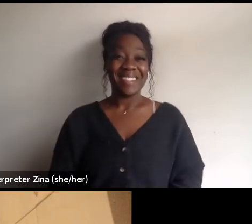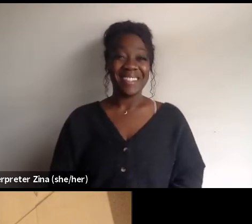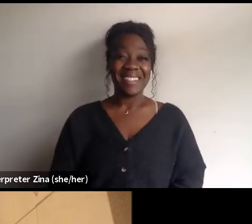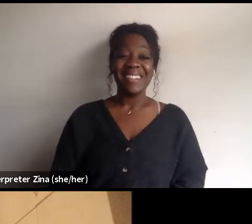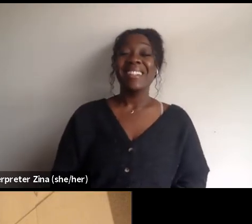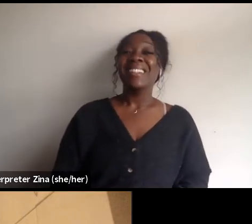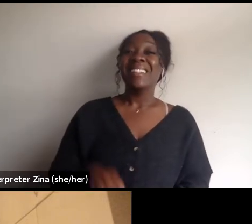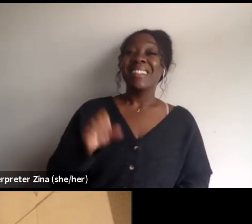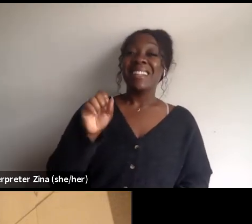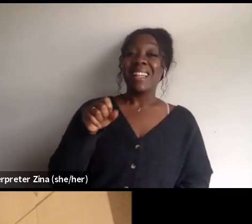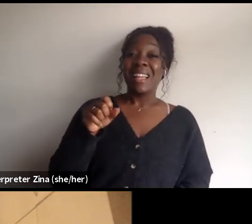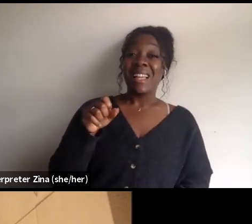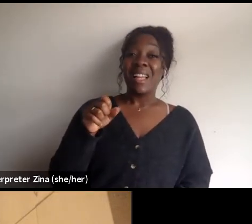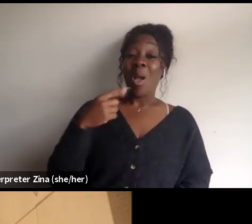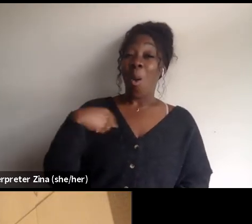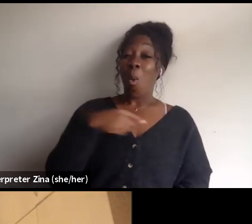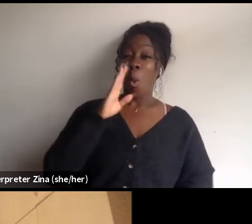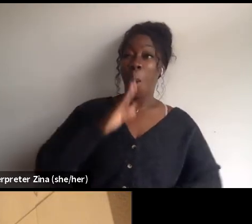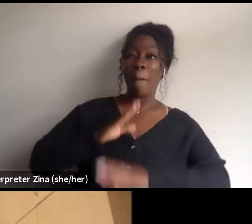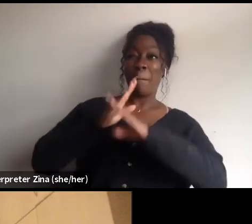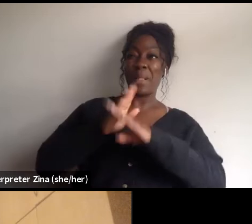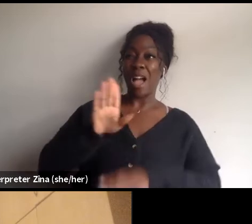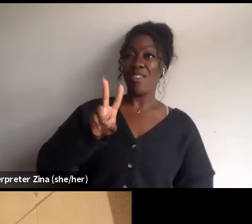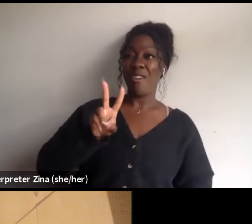We'll block the mVisas for the sunshine.